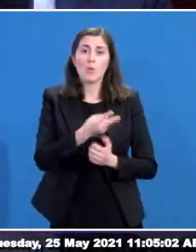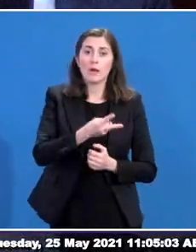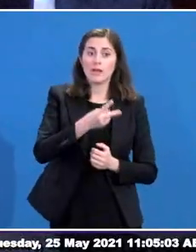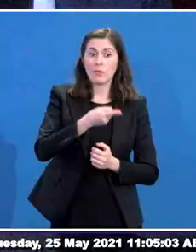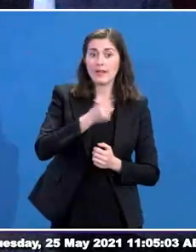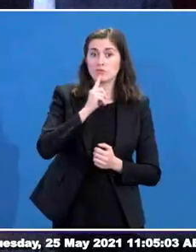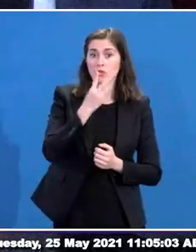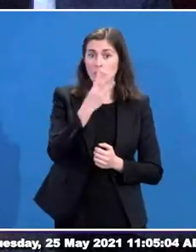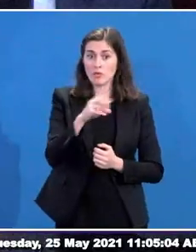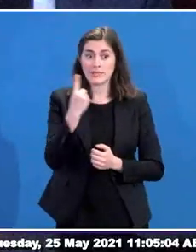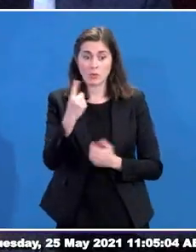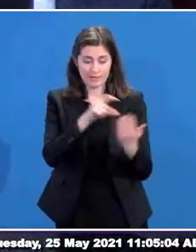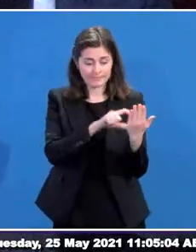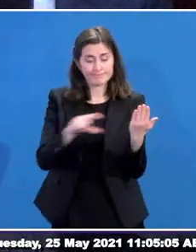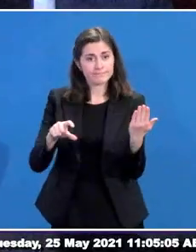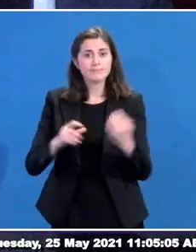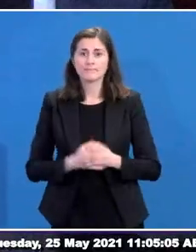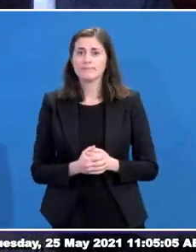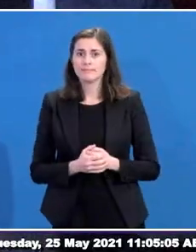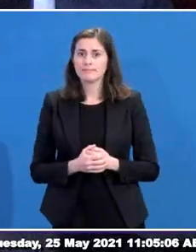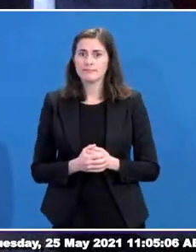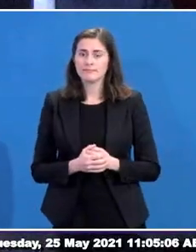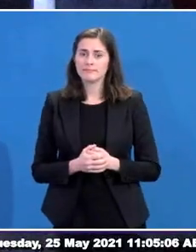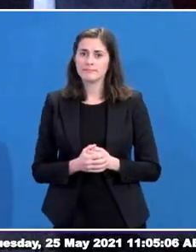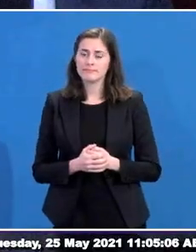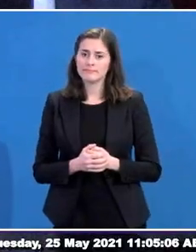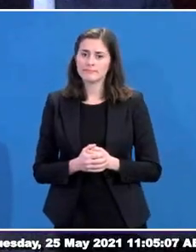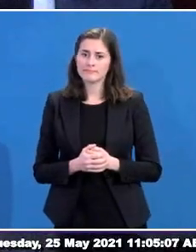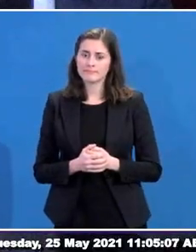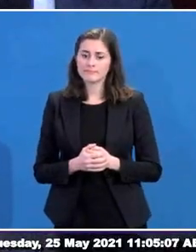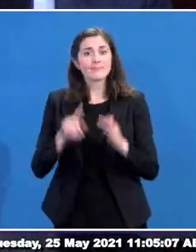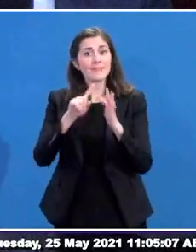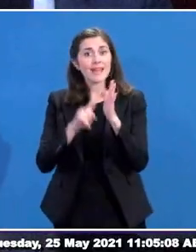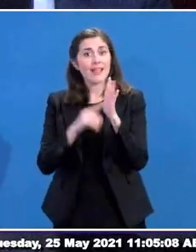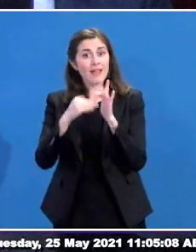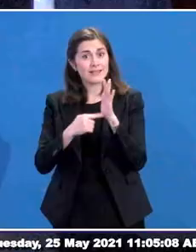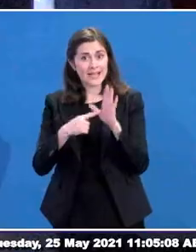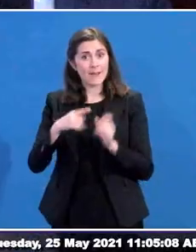And it might be helpful, Eliza, if we end on you reading these paragraphs,